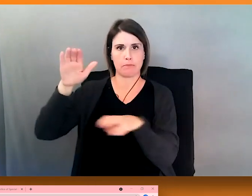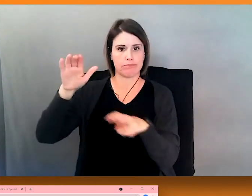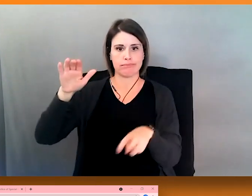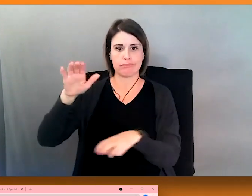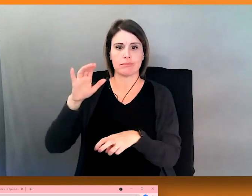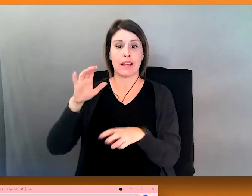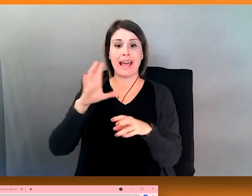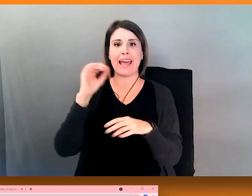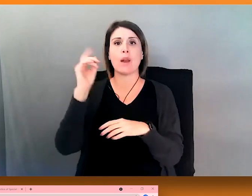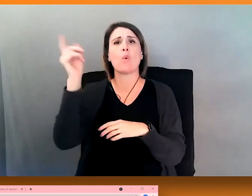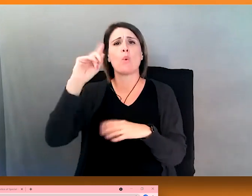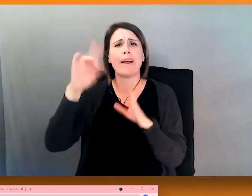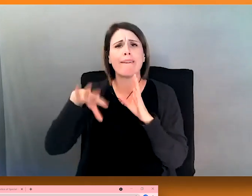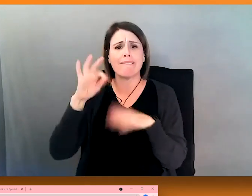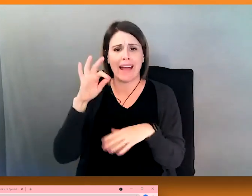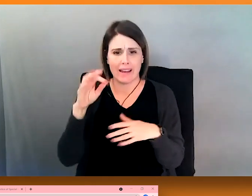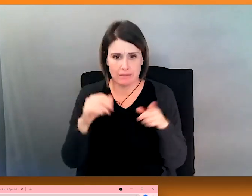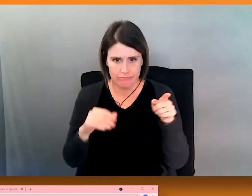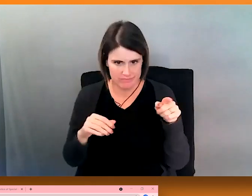and it's the same location as the favorites.